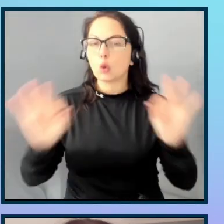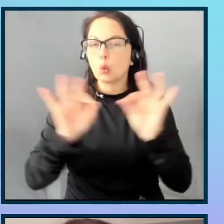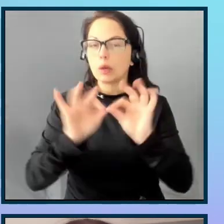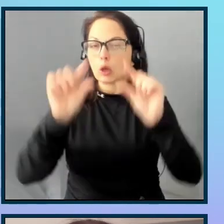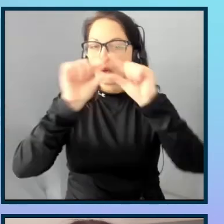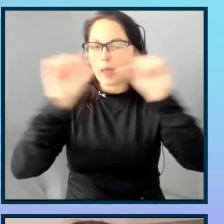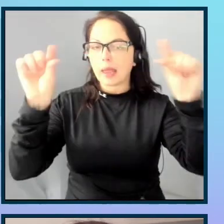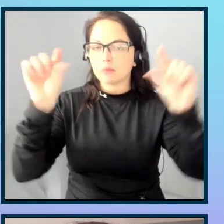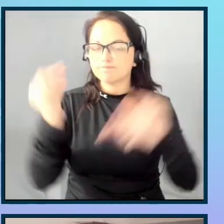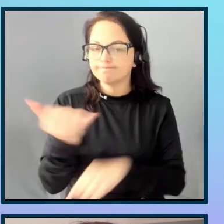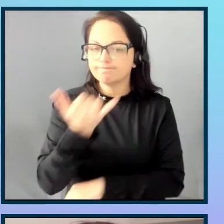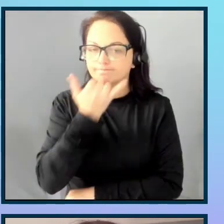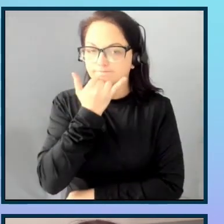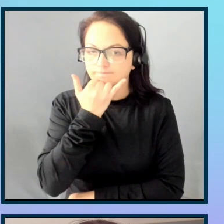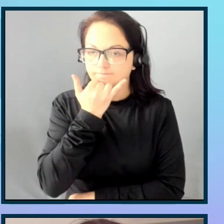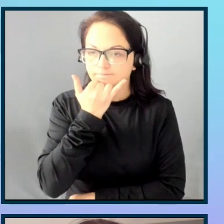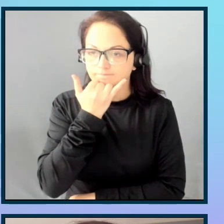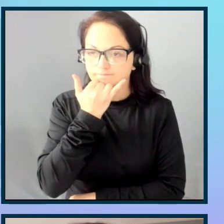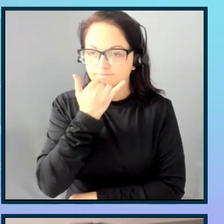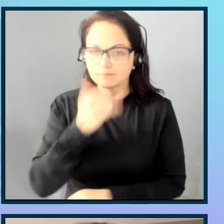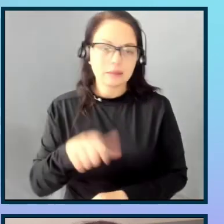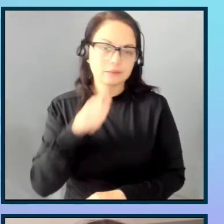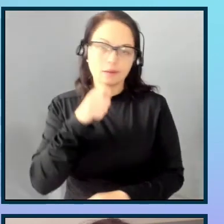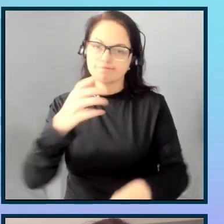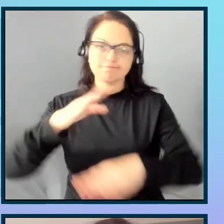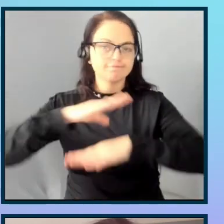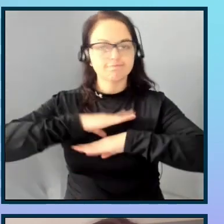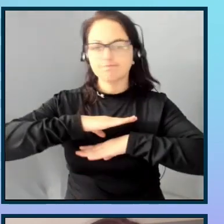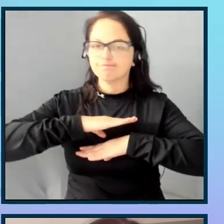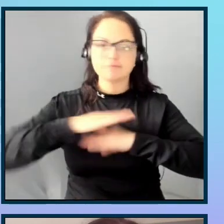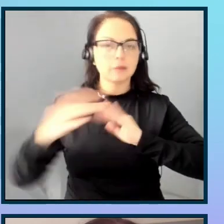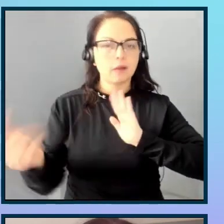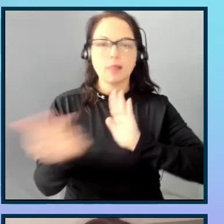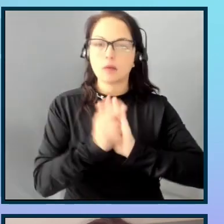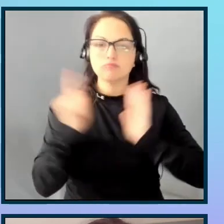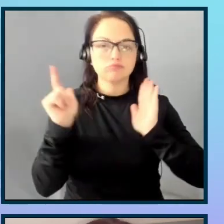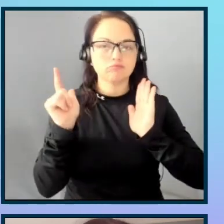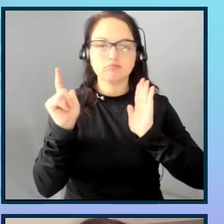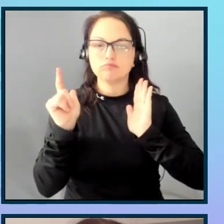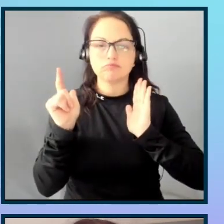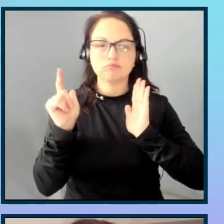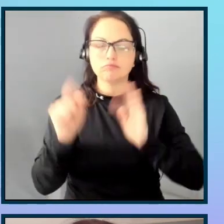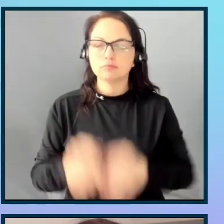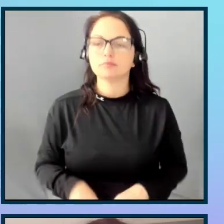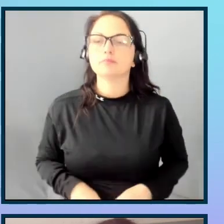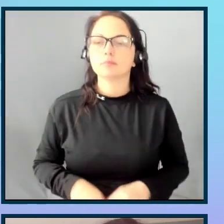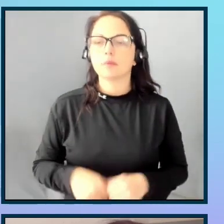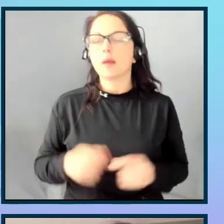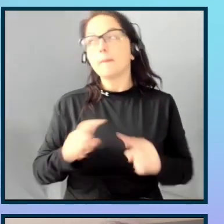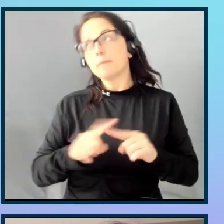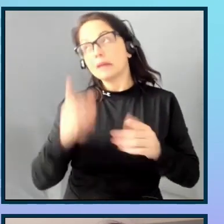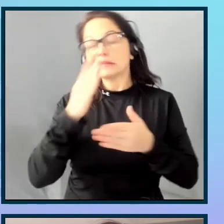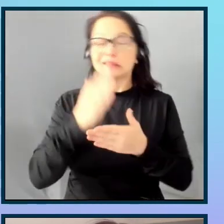you do not meet anything at all. So these are not allowed, but some missing headings may be allowed.